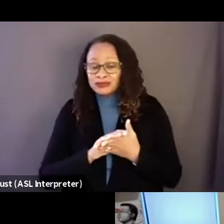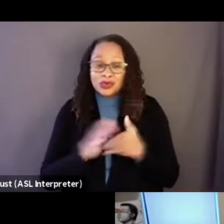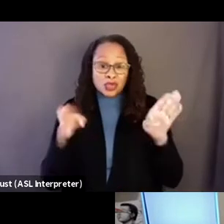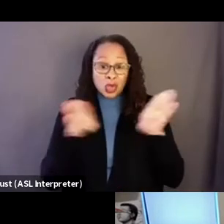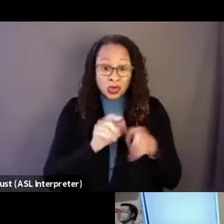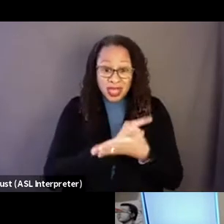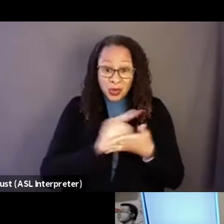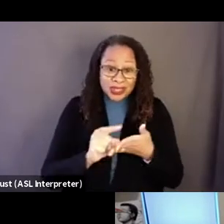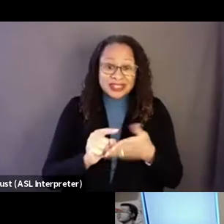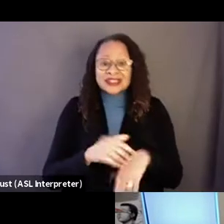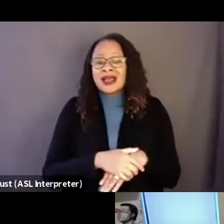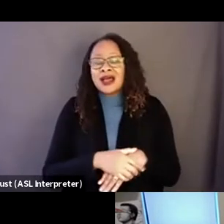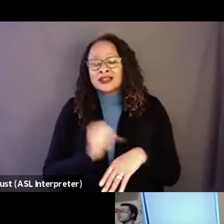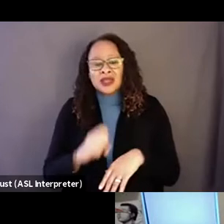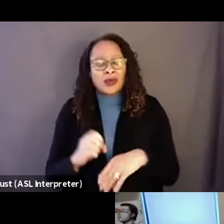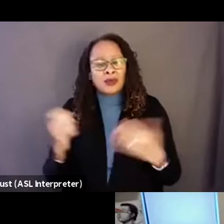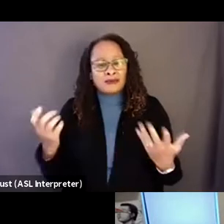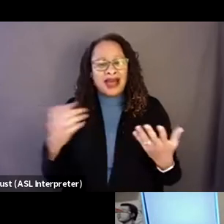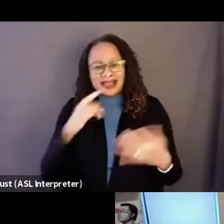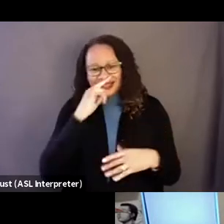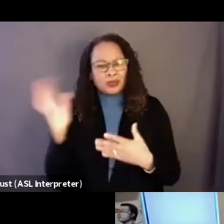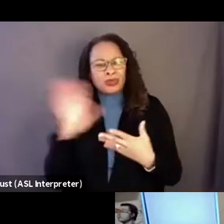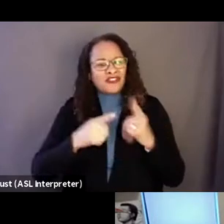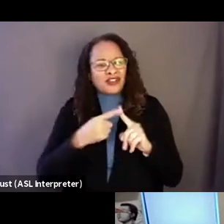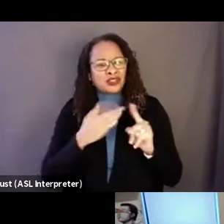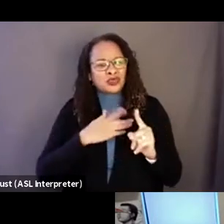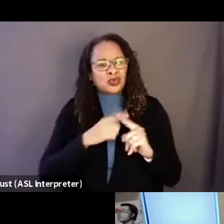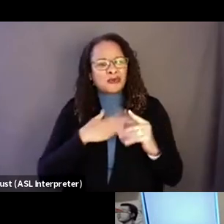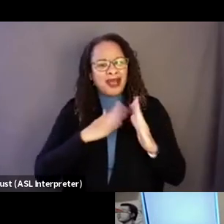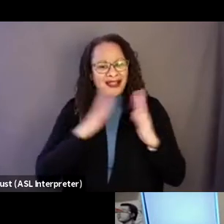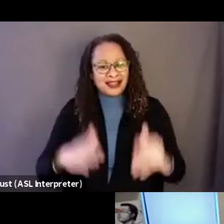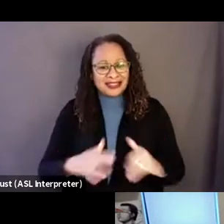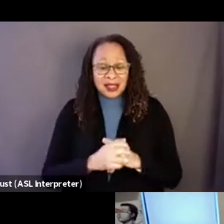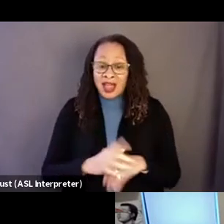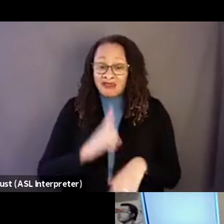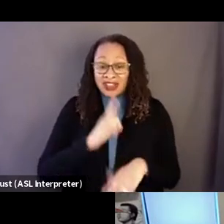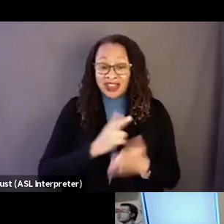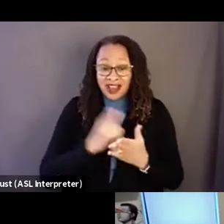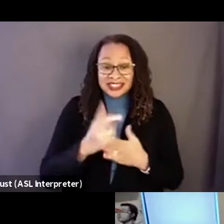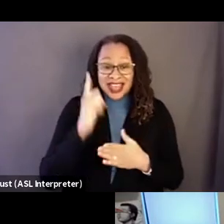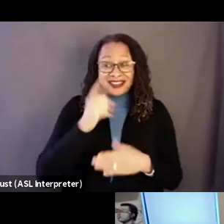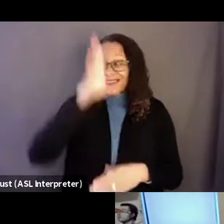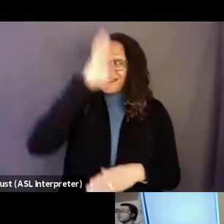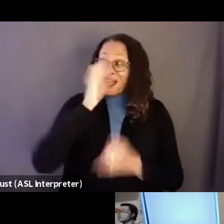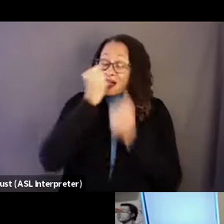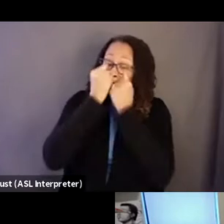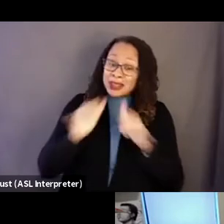So I was always, kids was always around me the whole time. Honestly, I think God blessed me with the ability for kids to be around me all the time.